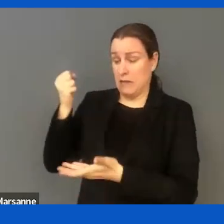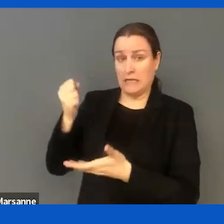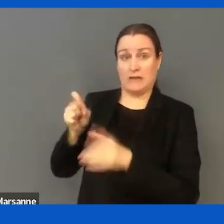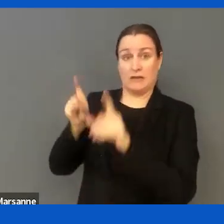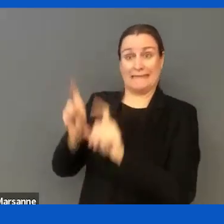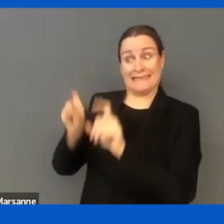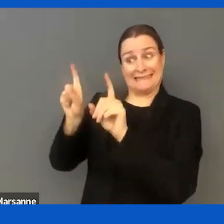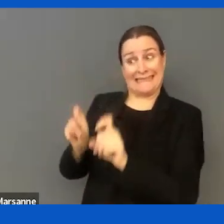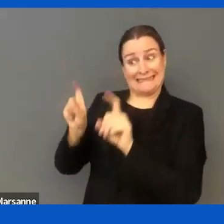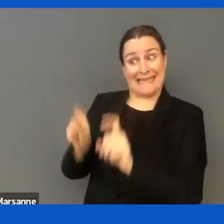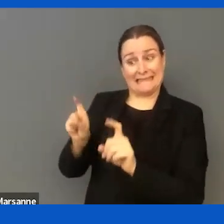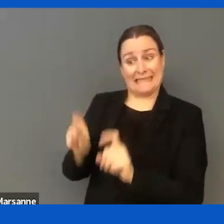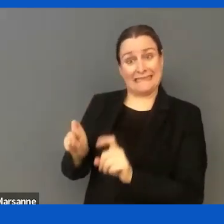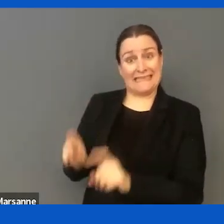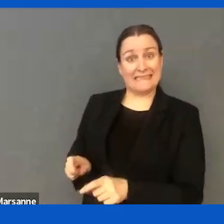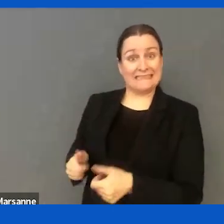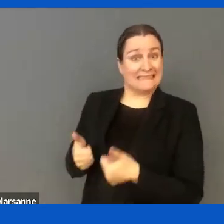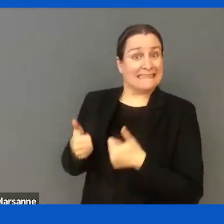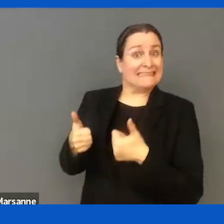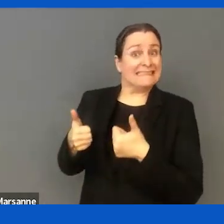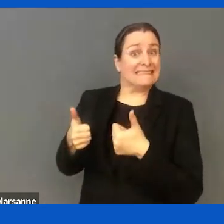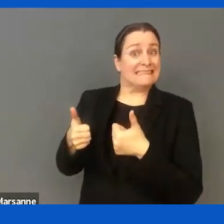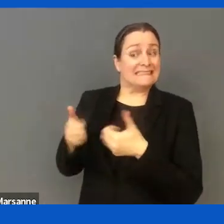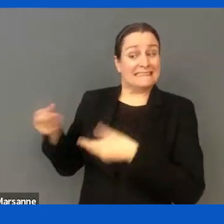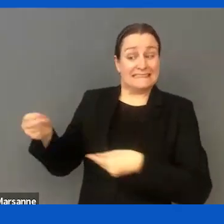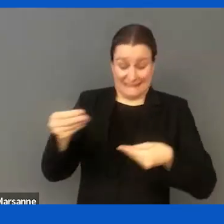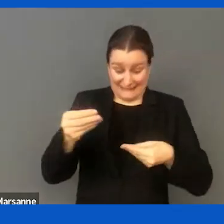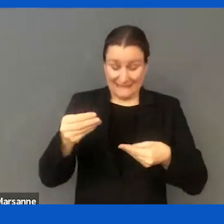but testing will only tell you that you have got a problem.